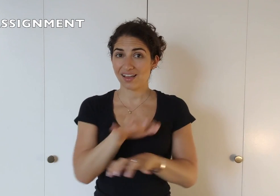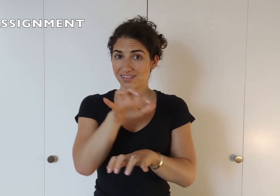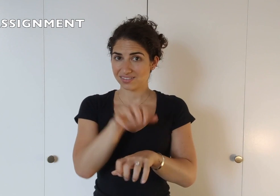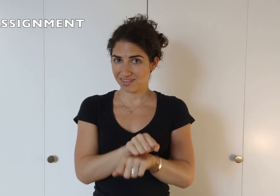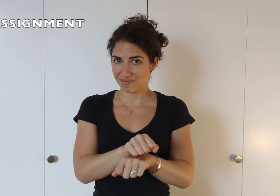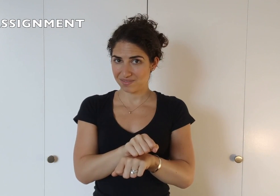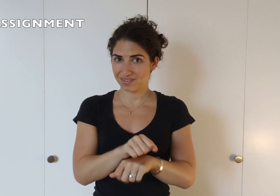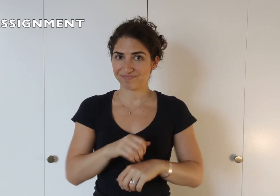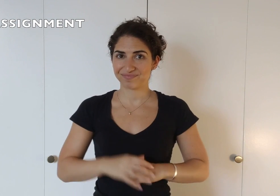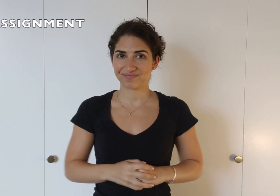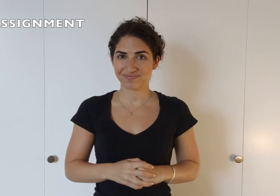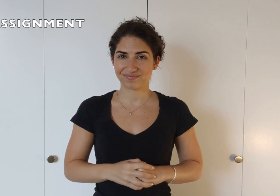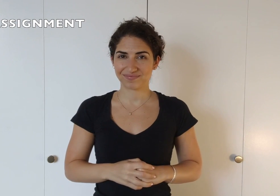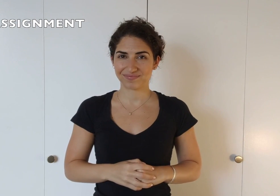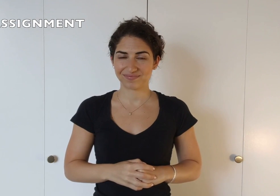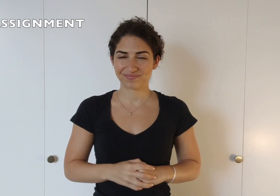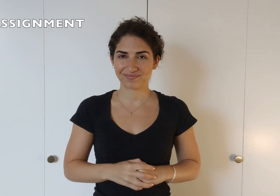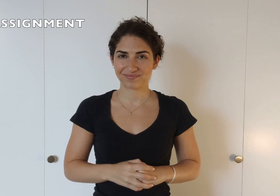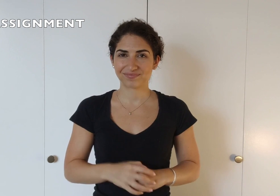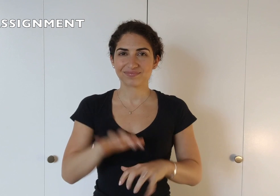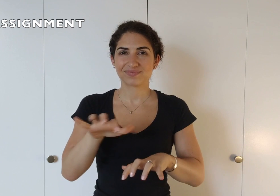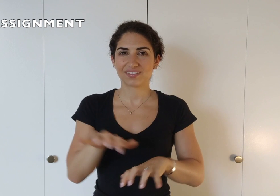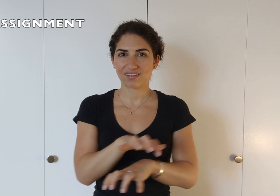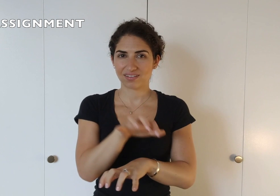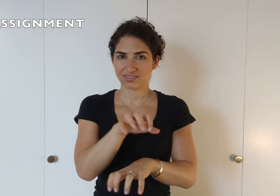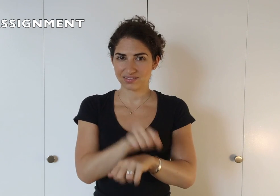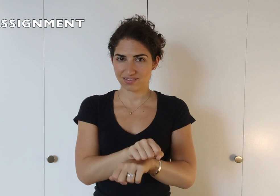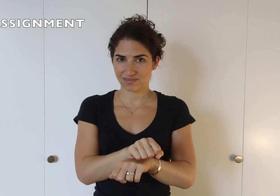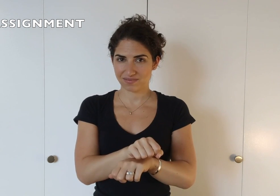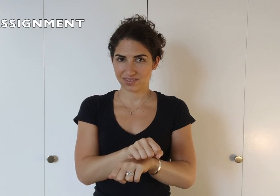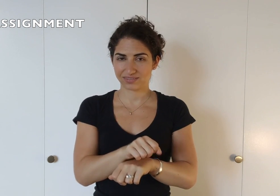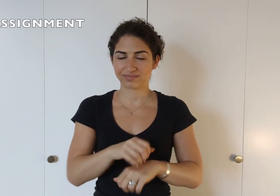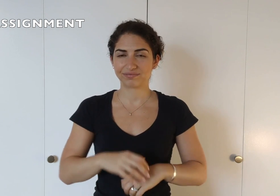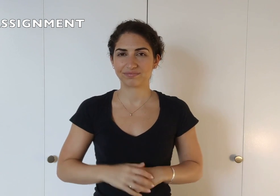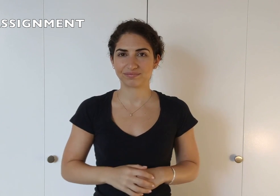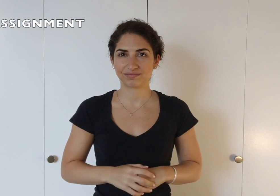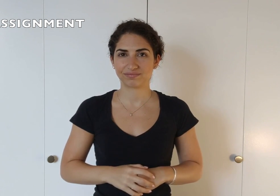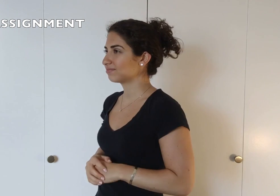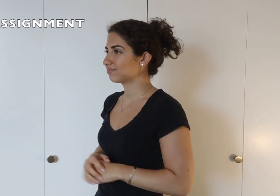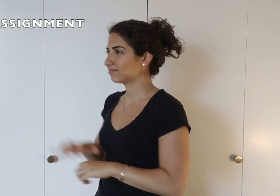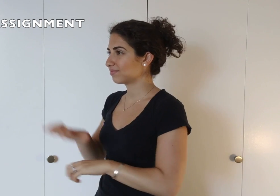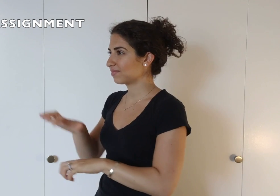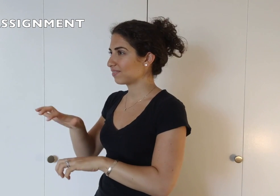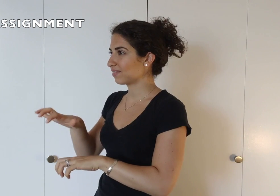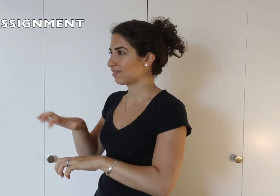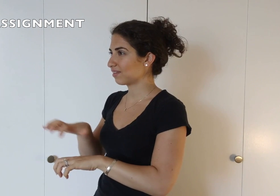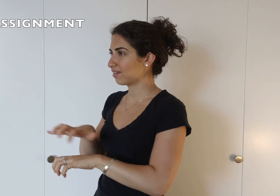ASSIGNMENT